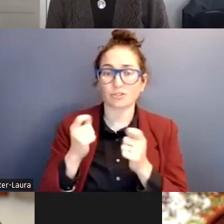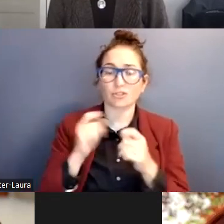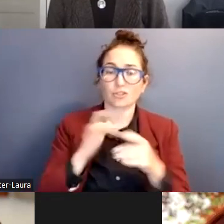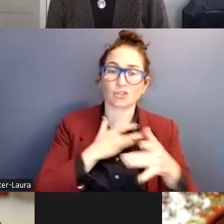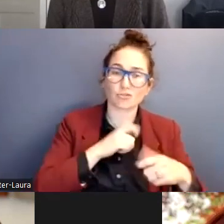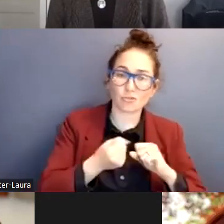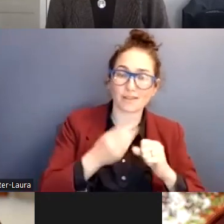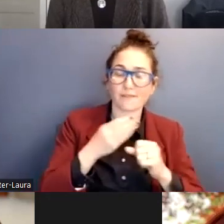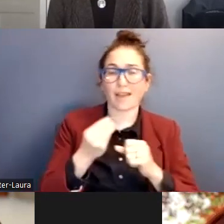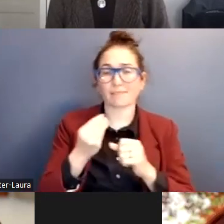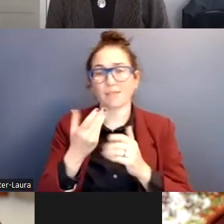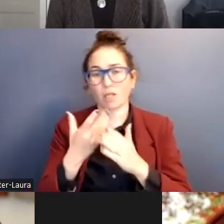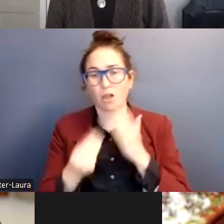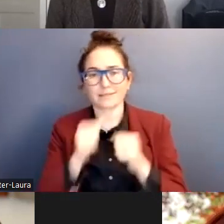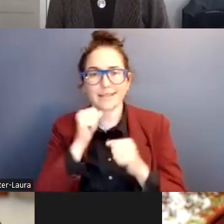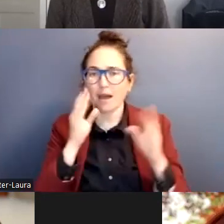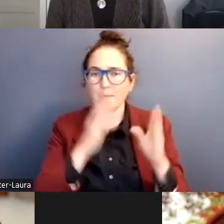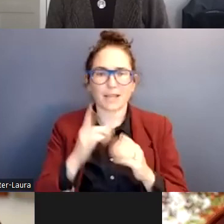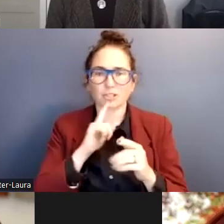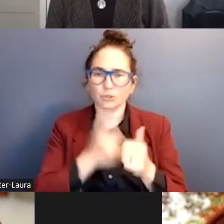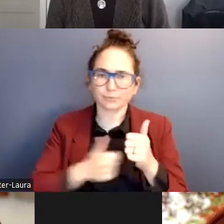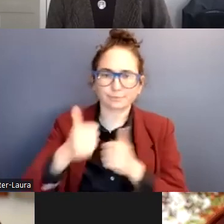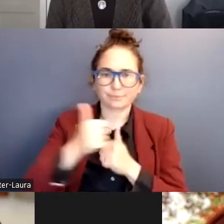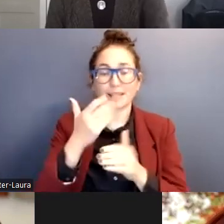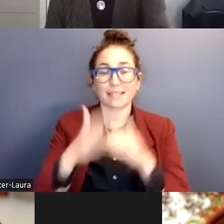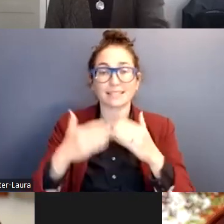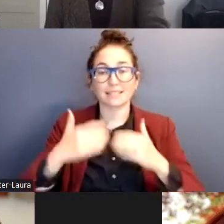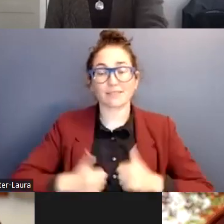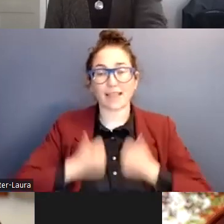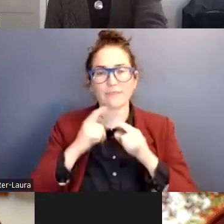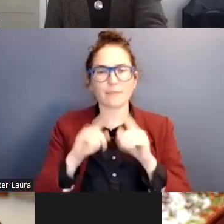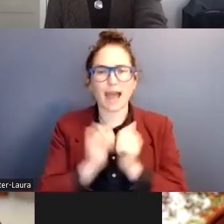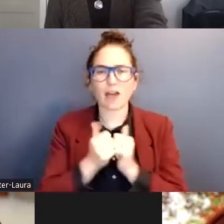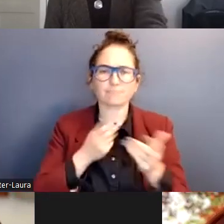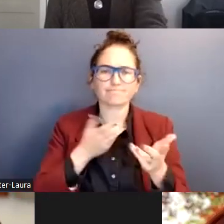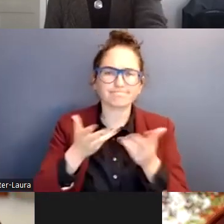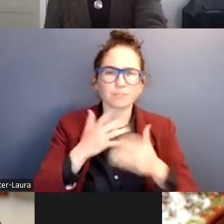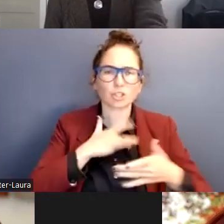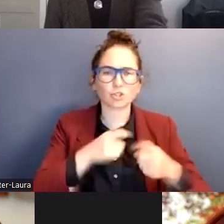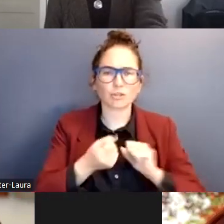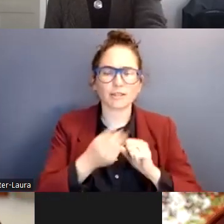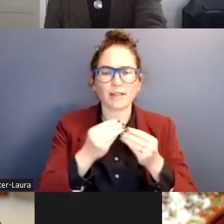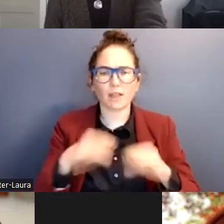ahead to the end of life stuff, but how have you handled grief and loss? Because that starts a conversation about here's what